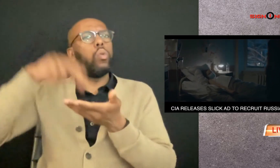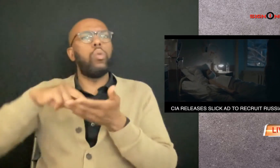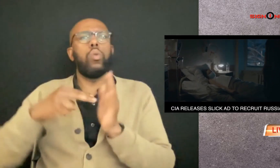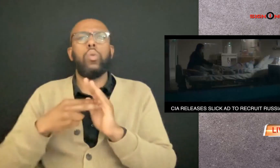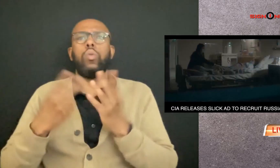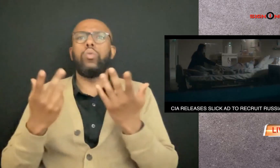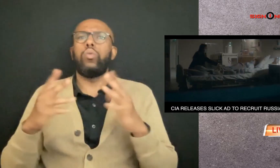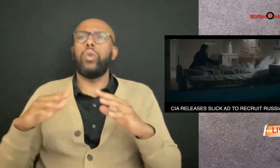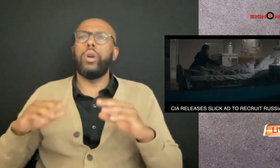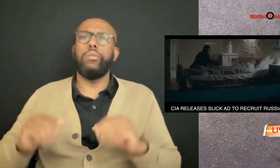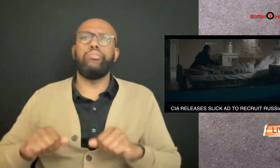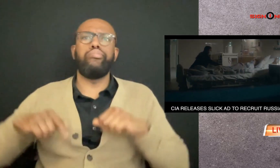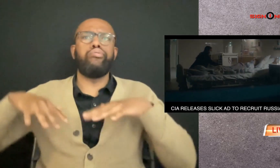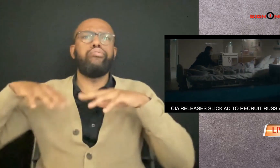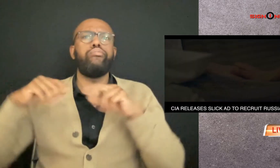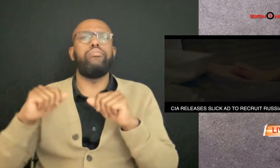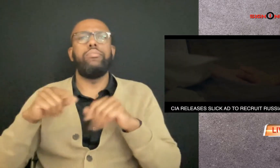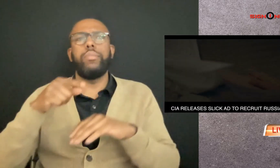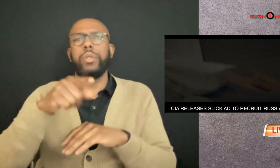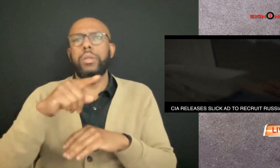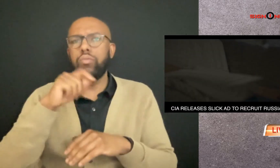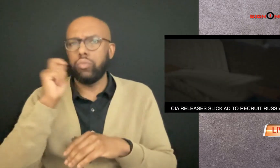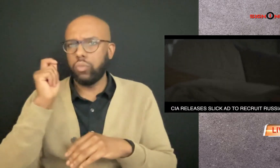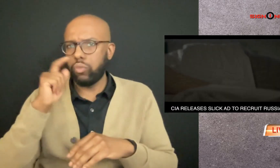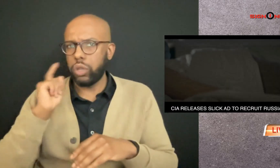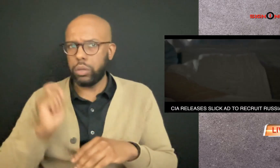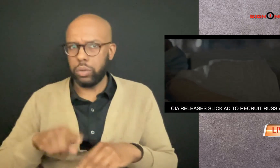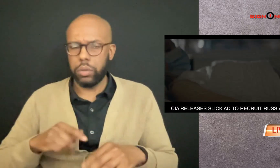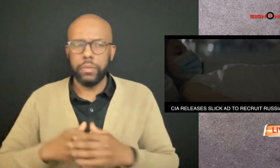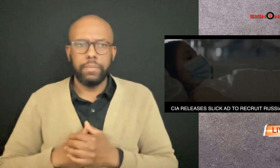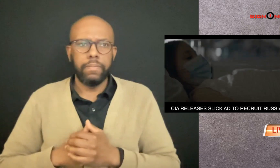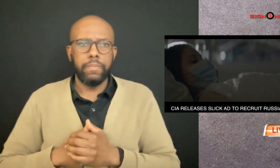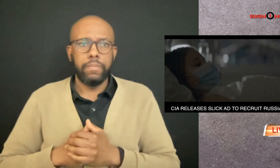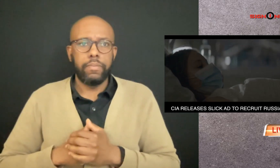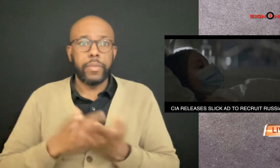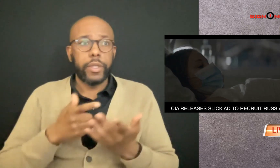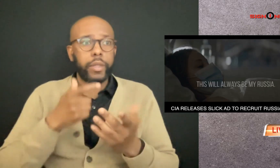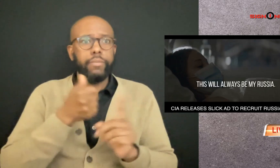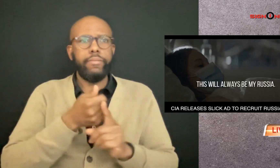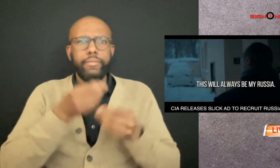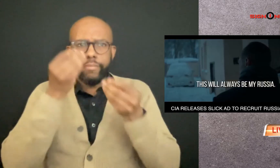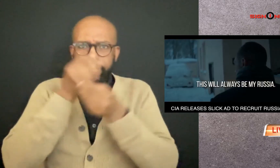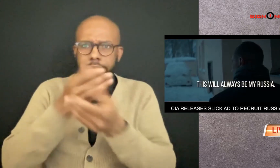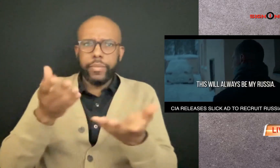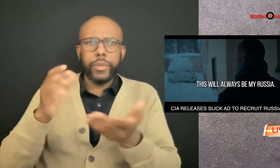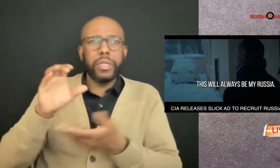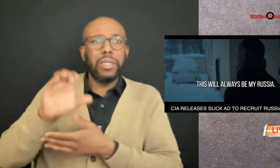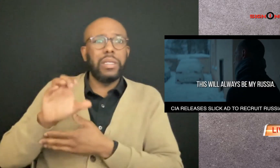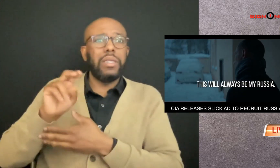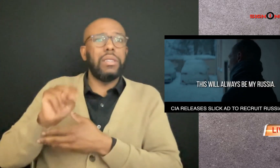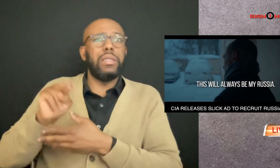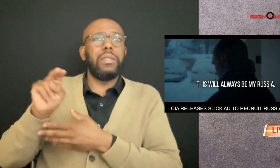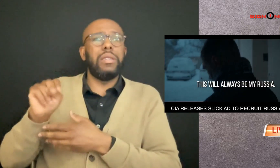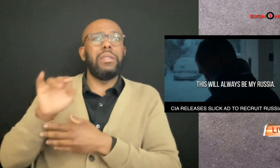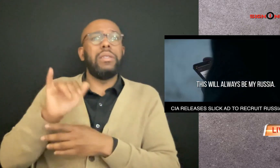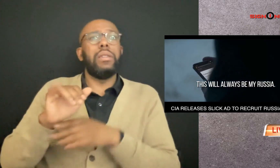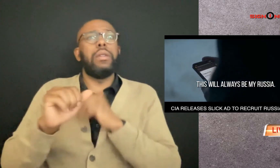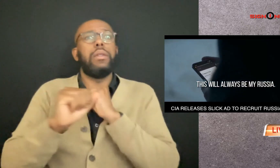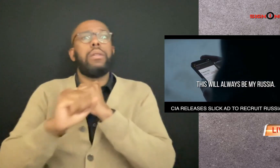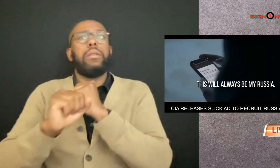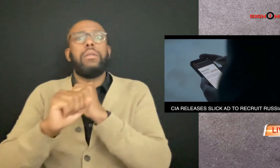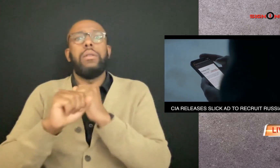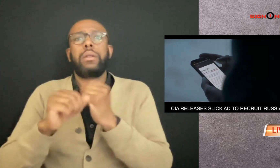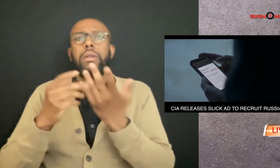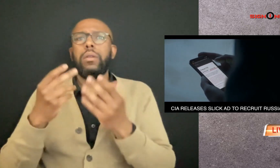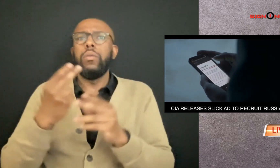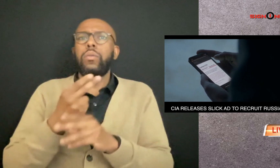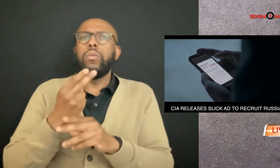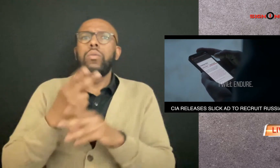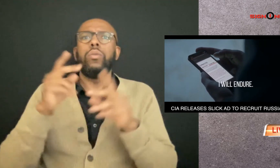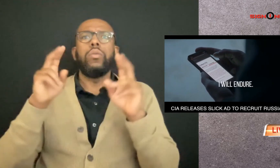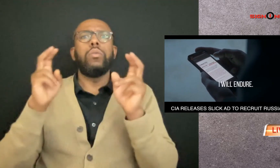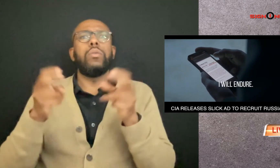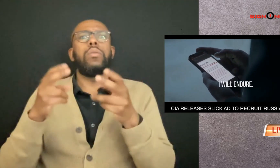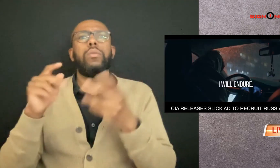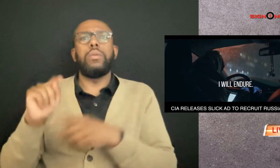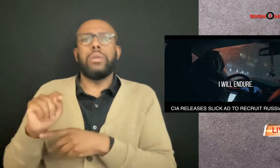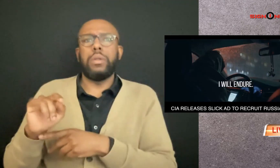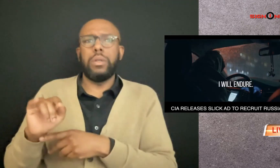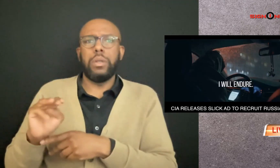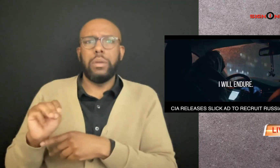to fuel unrest in Russia they tell CNN the ad simply uses timeless